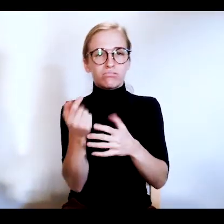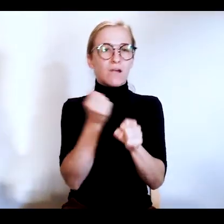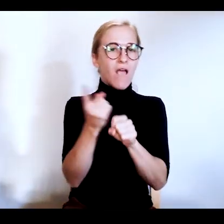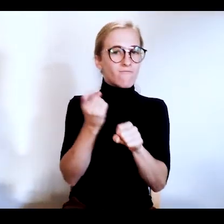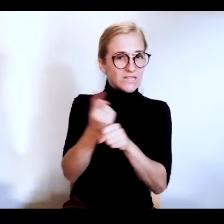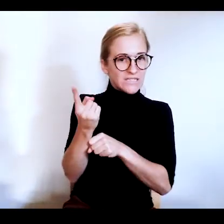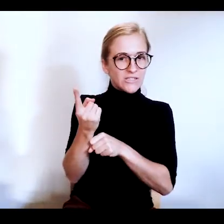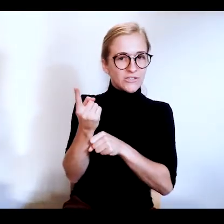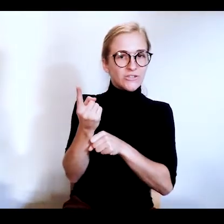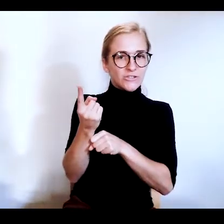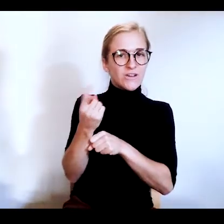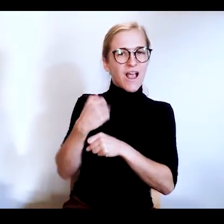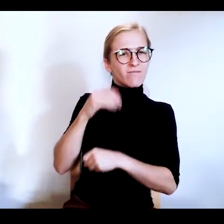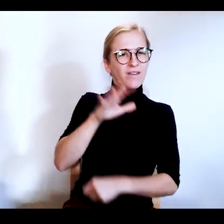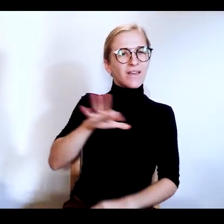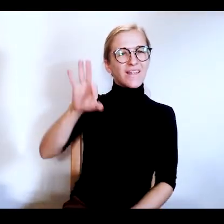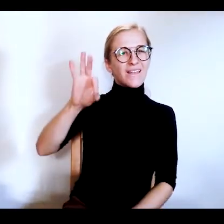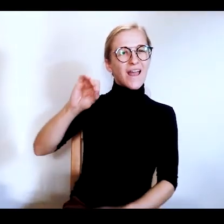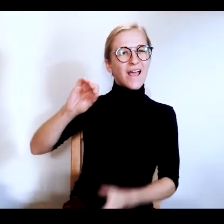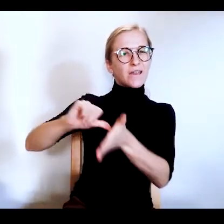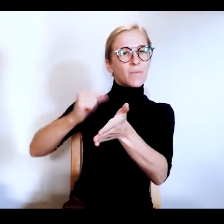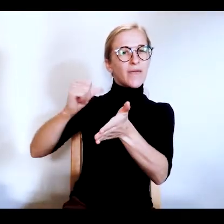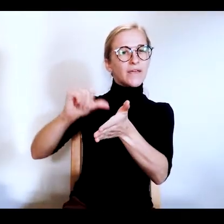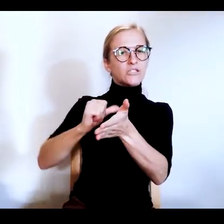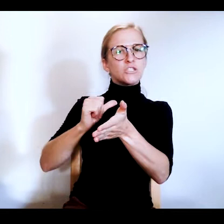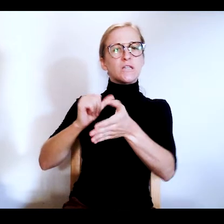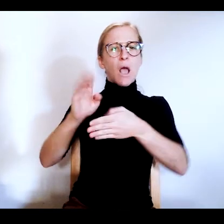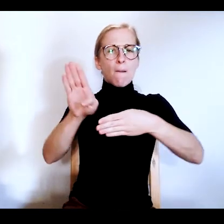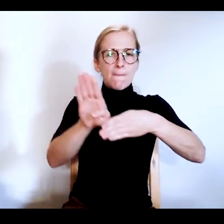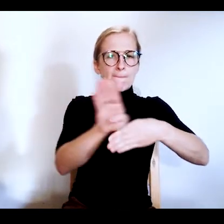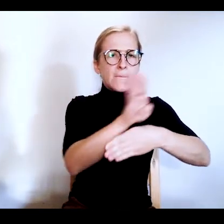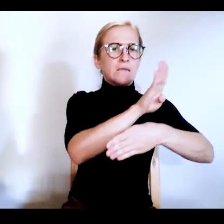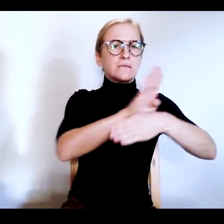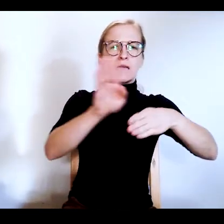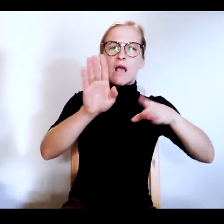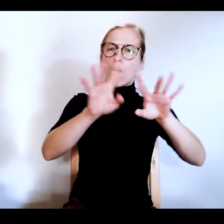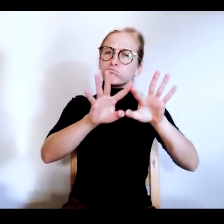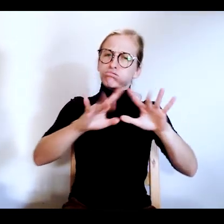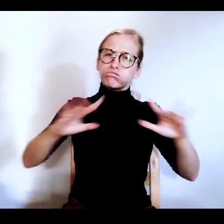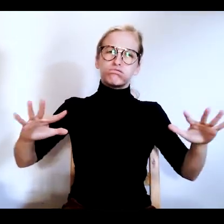and there are like 90 pages of businesses, of all kinds of businesses ,